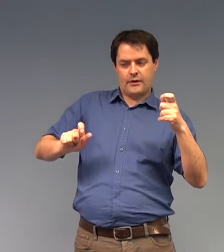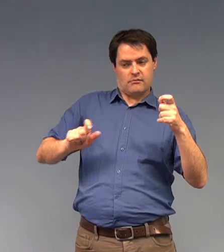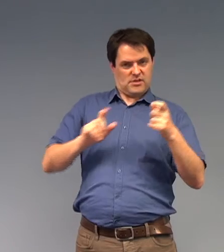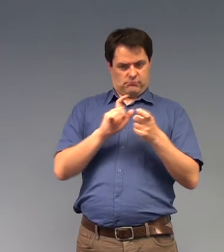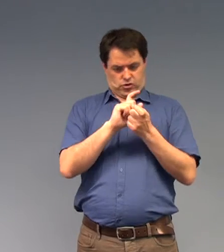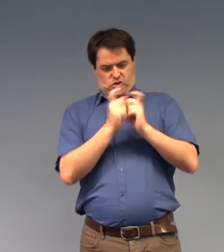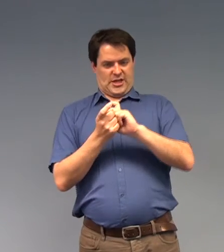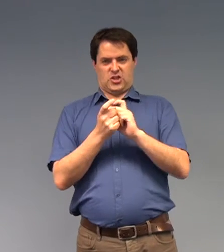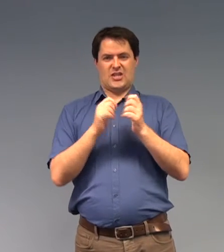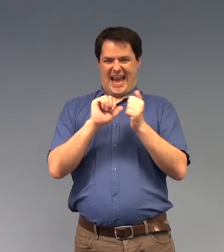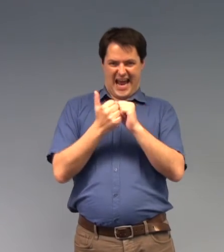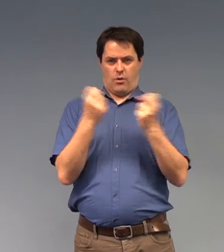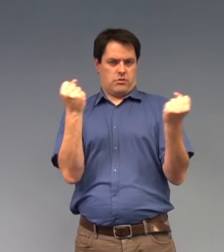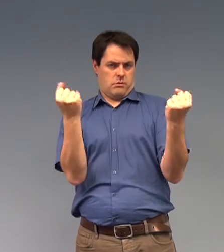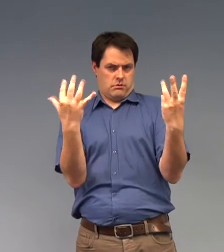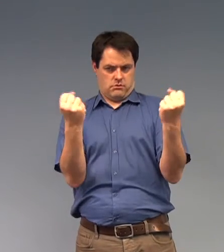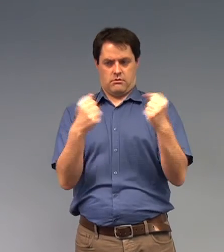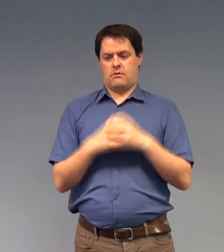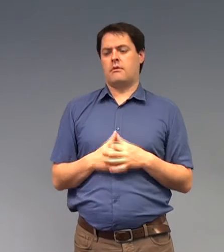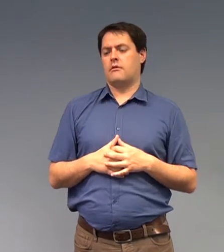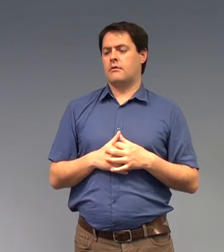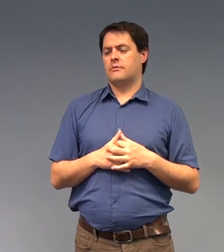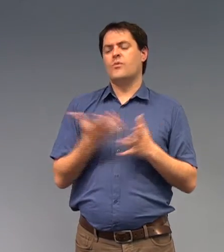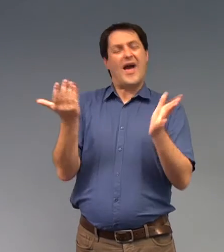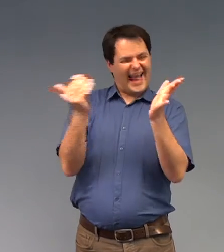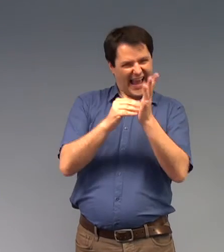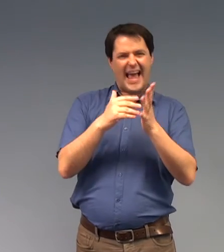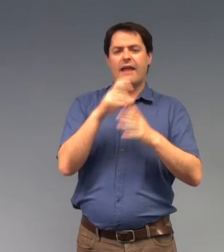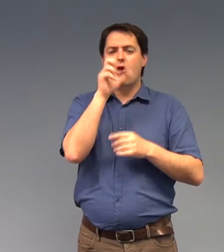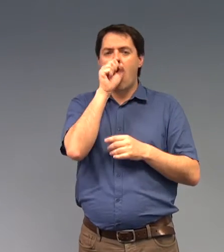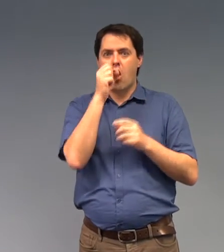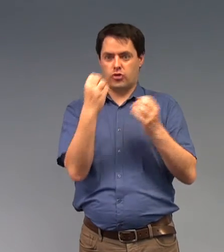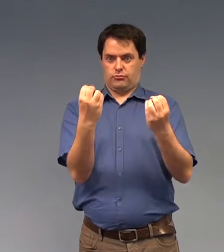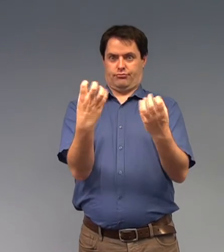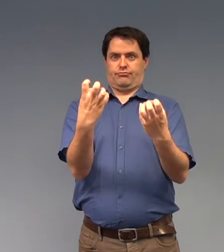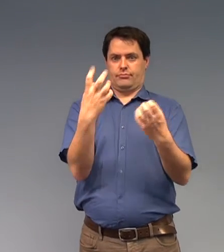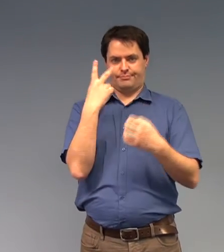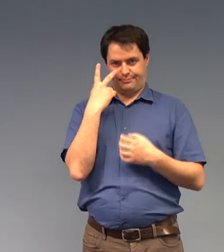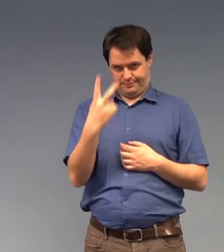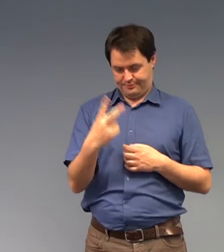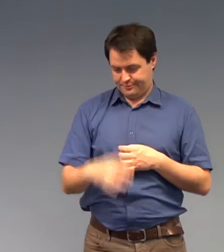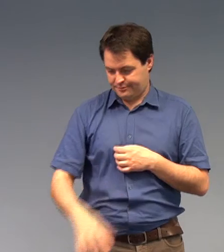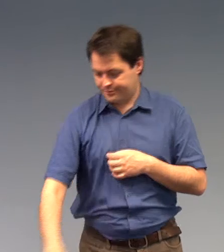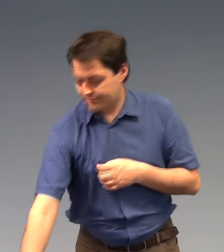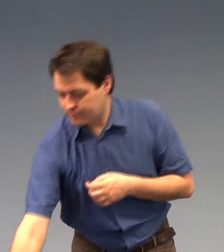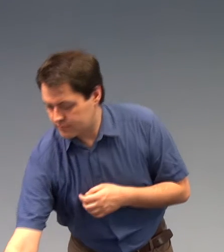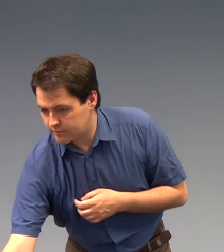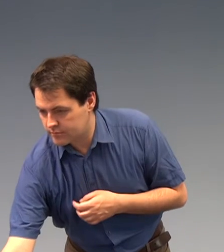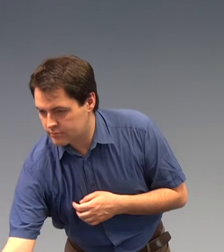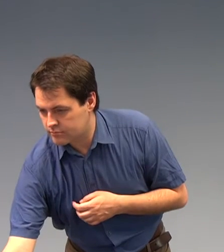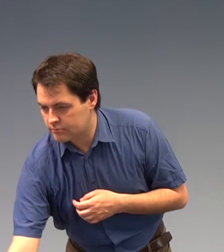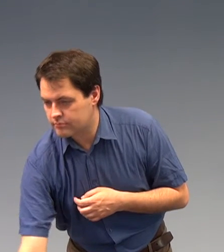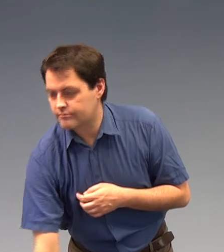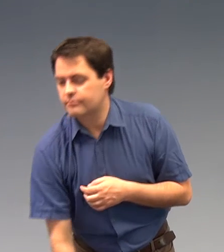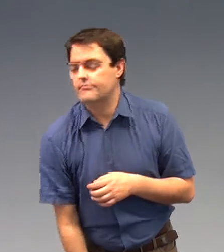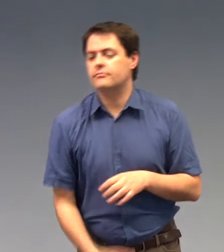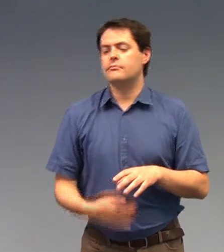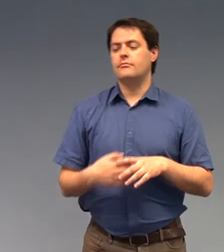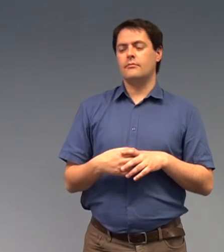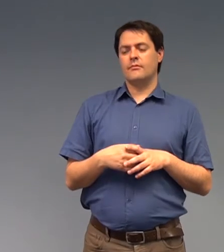and they would re-render and edit their translation when they saw the videotape. And this happened when they saw the seaweed.